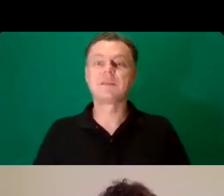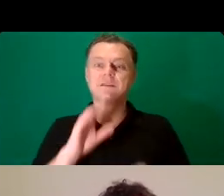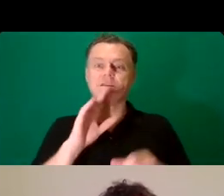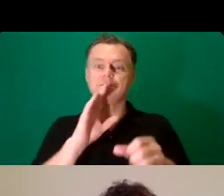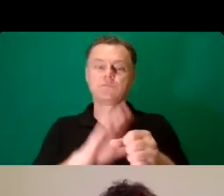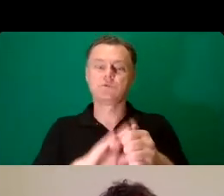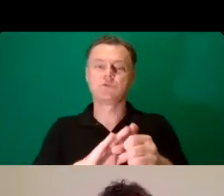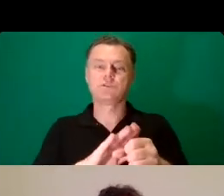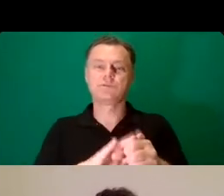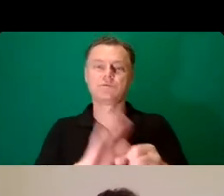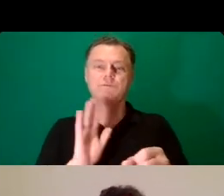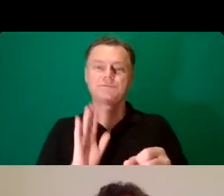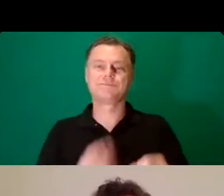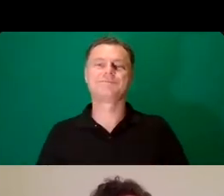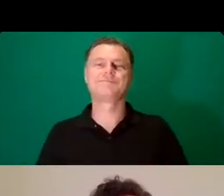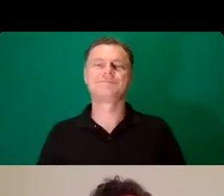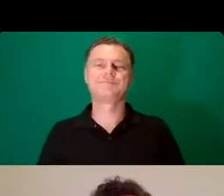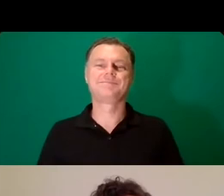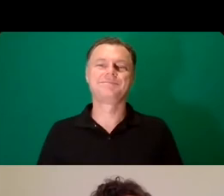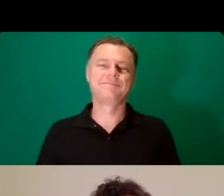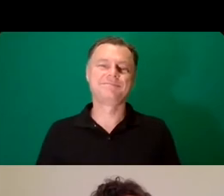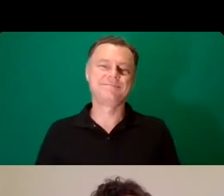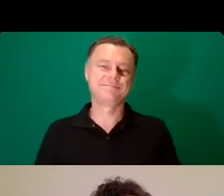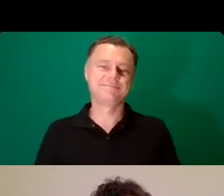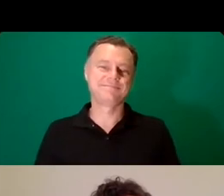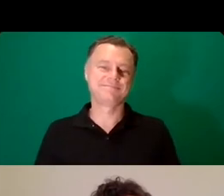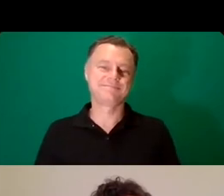There we go.